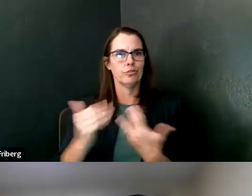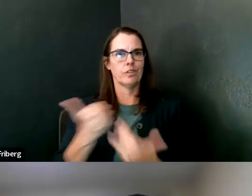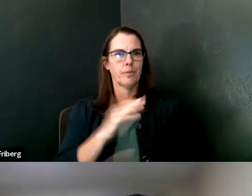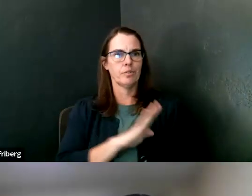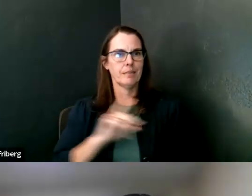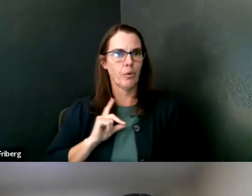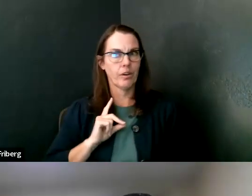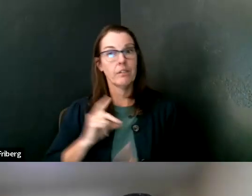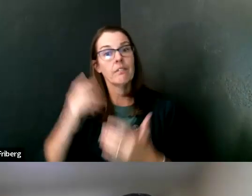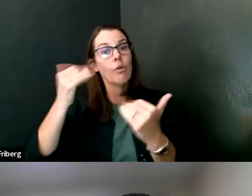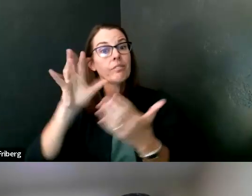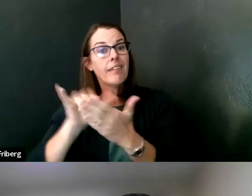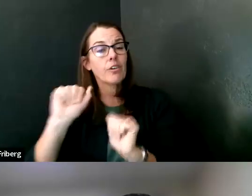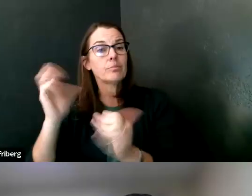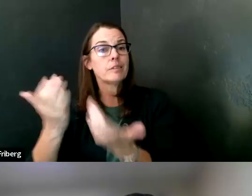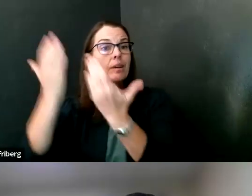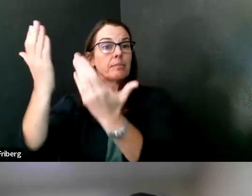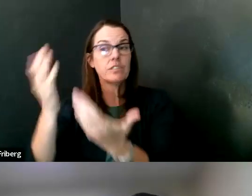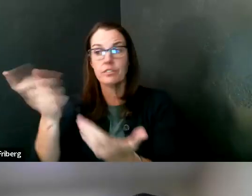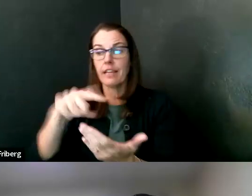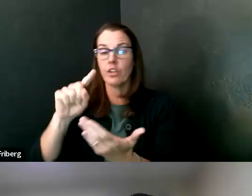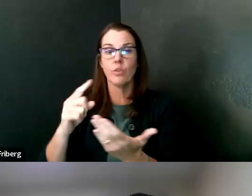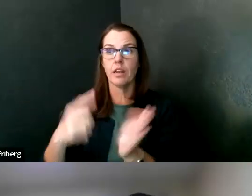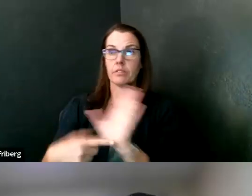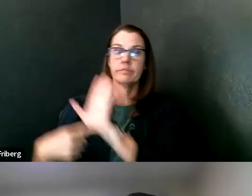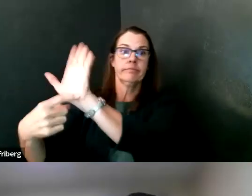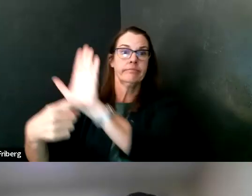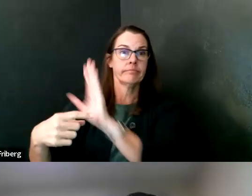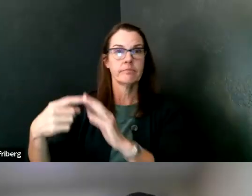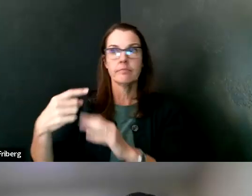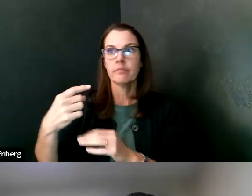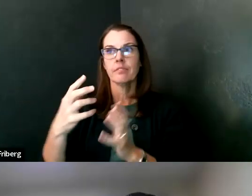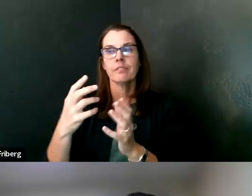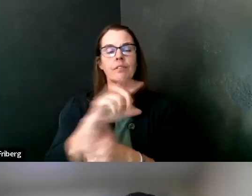And hopefully that could be a recommendation that you put forward in your recommendations